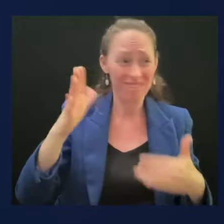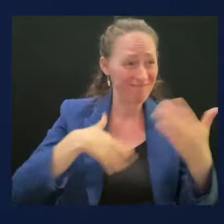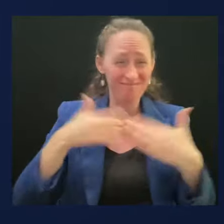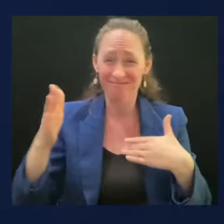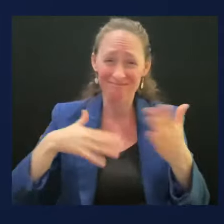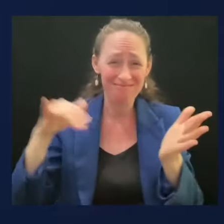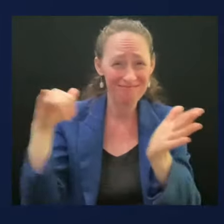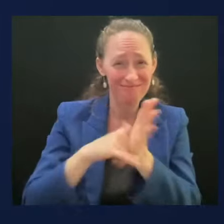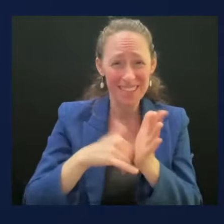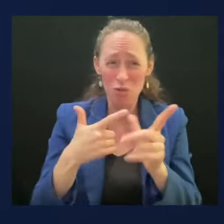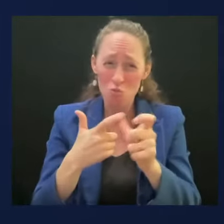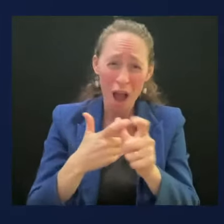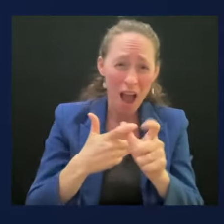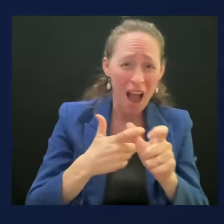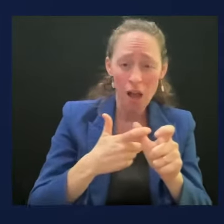and he gave last rites to the fallen.